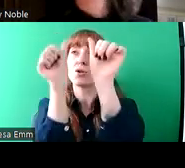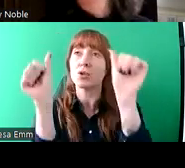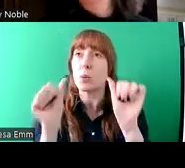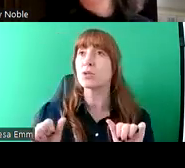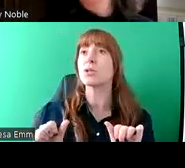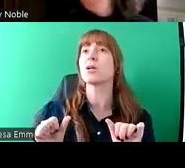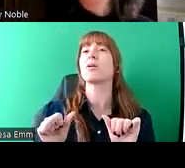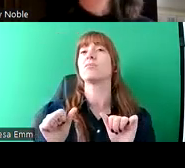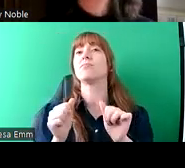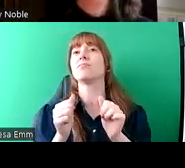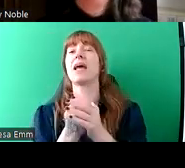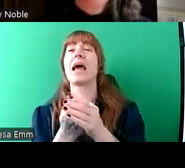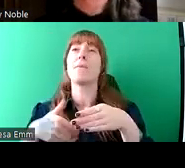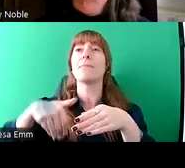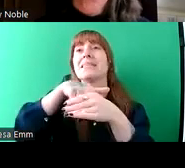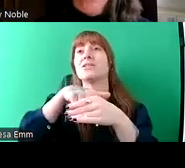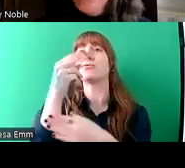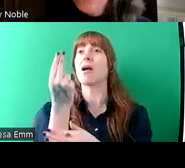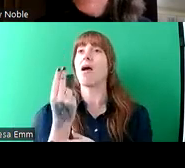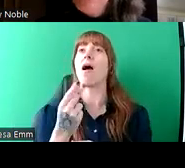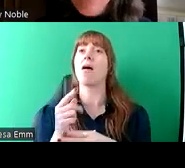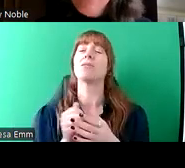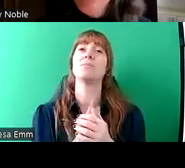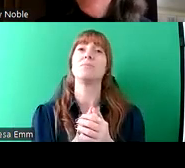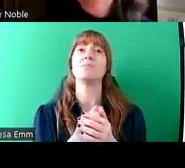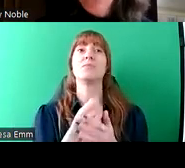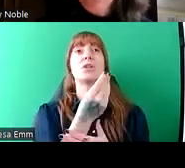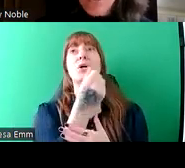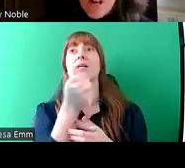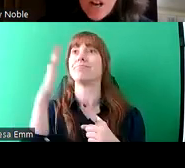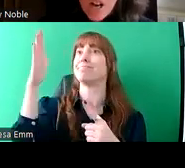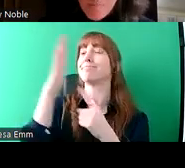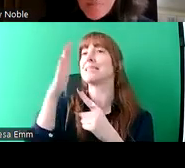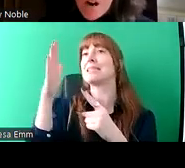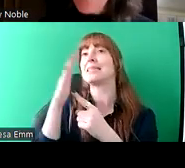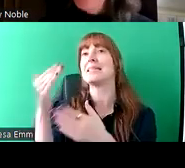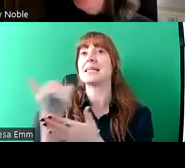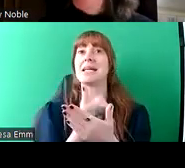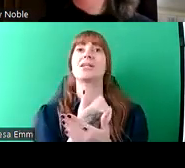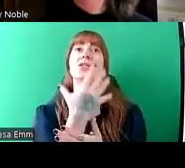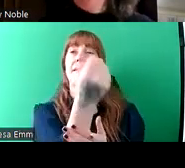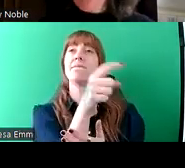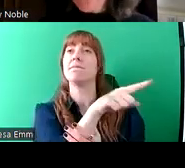participatory art as well. So, these are some of the key collections that we hold. What I'd like to